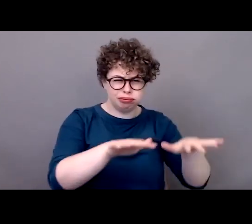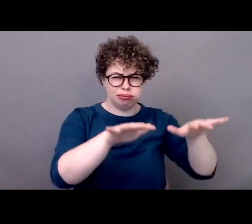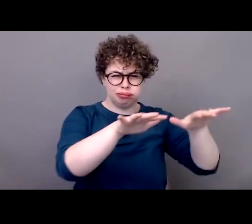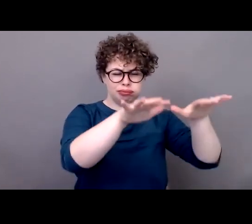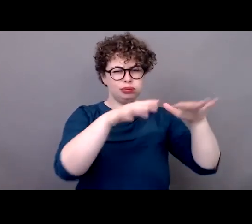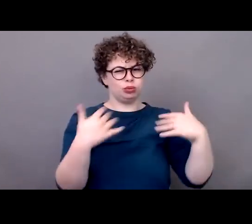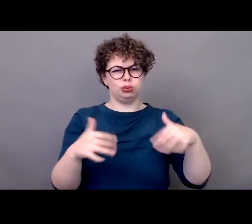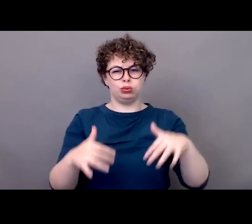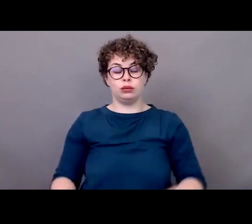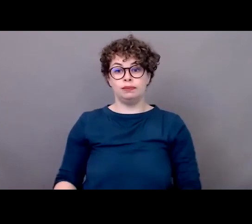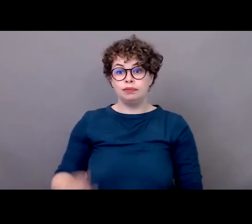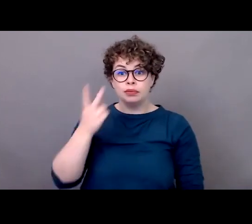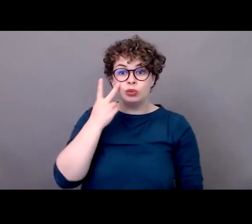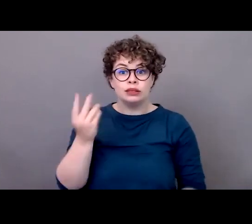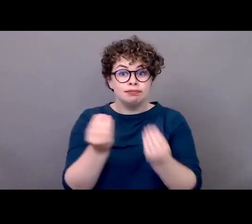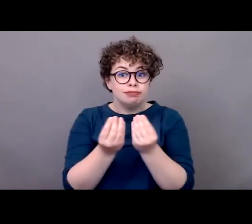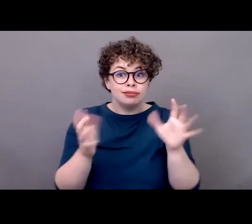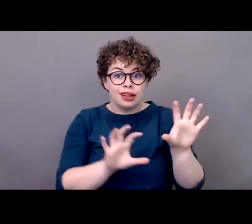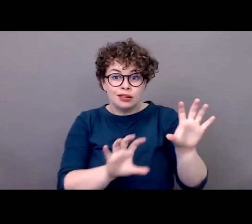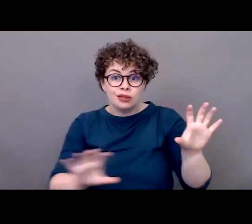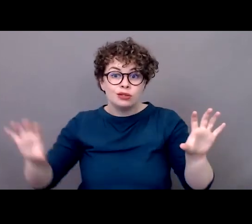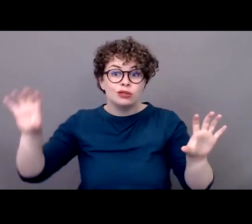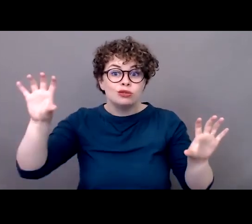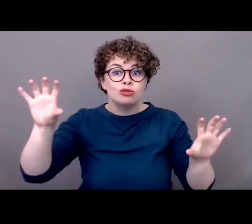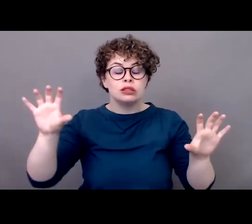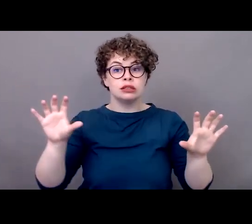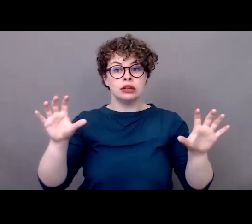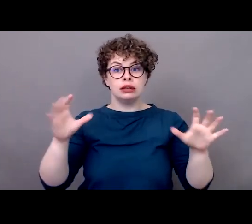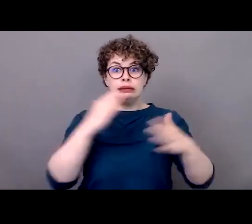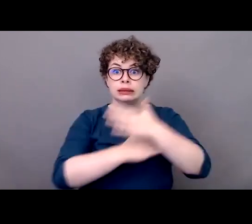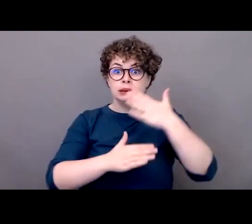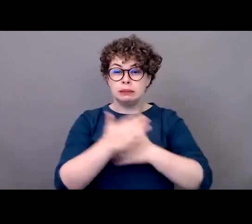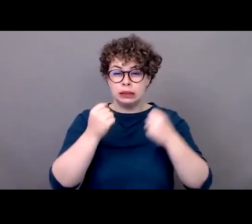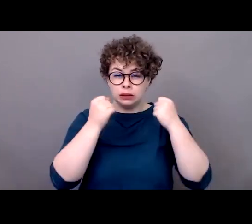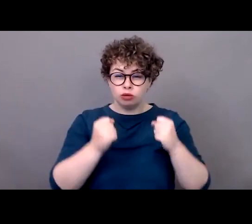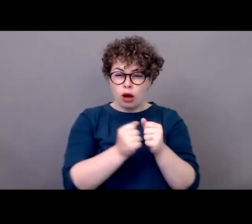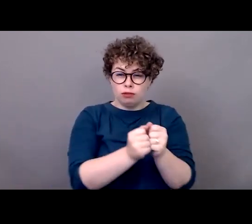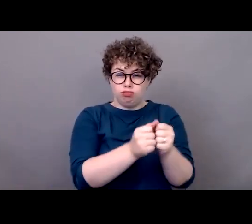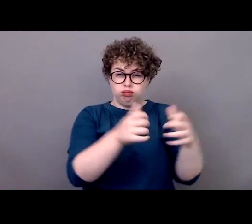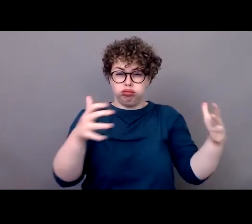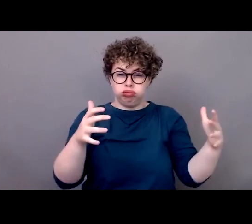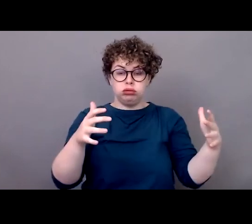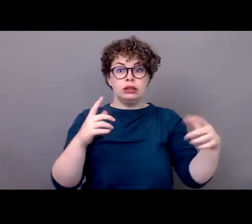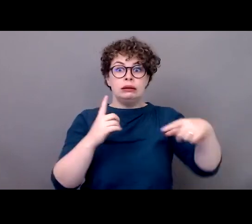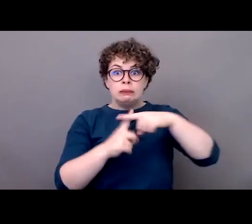linked to problems like poverty, social insecurity, low-level of